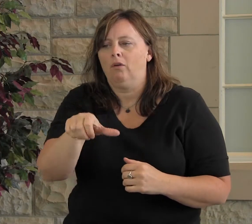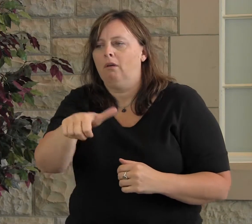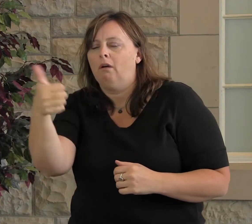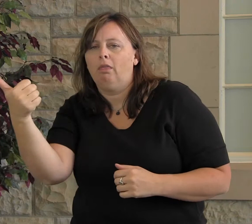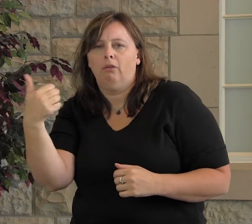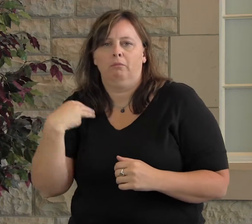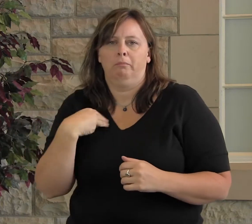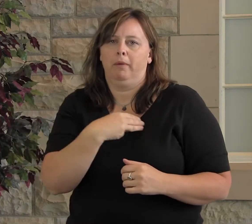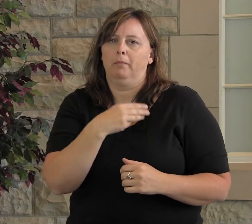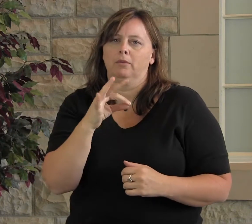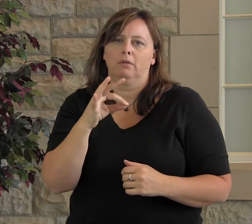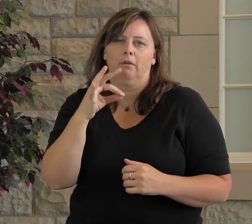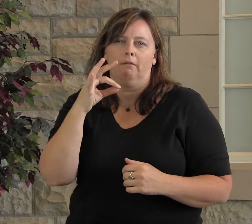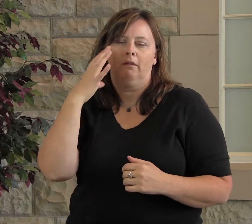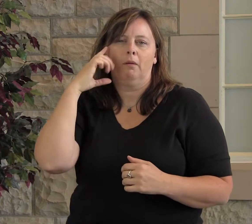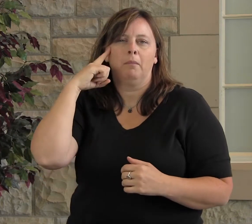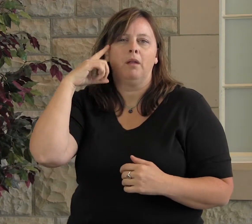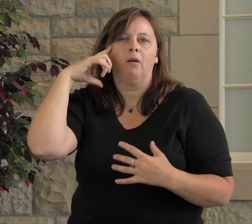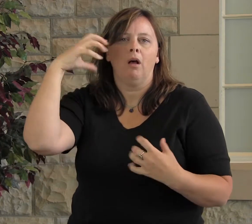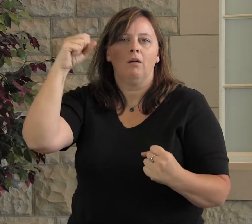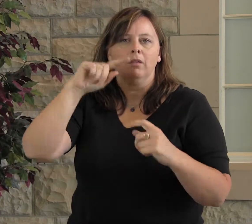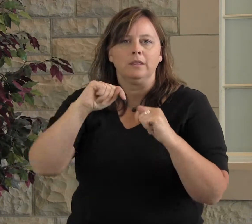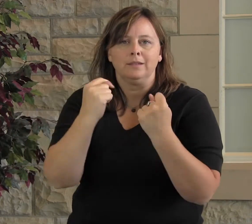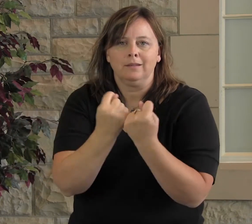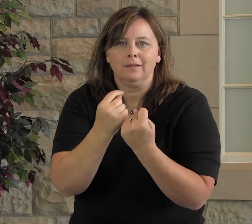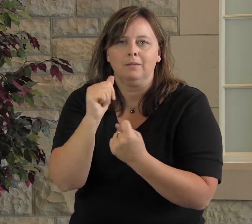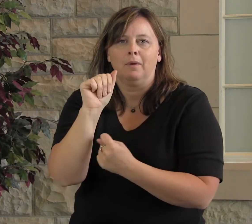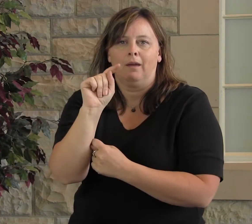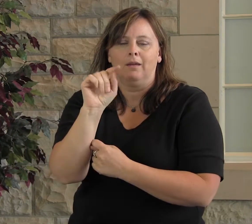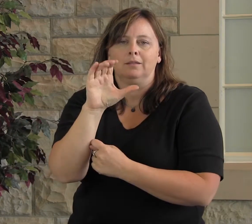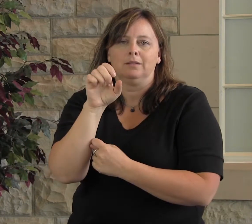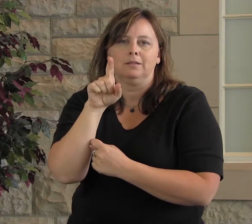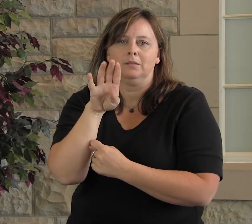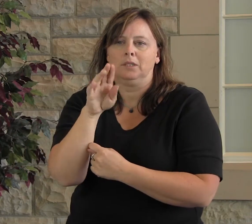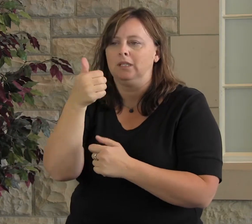Also, we have several other members of the mental health team,